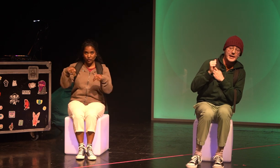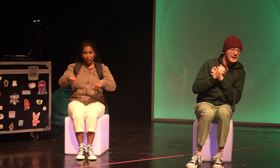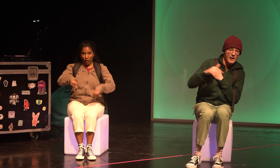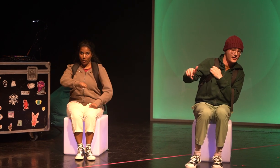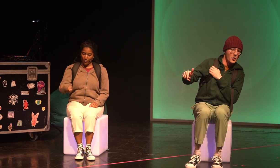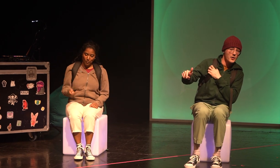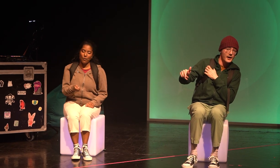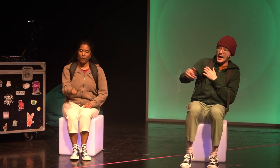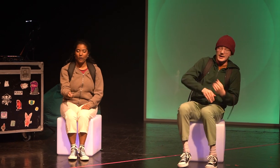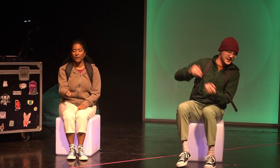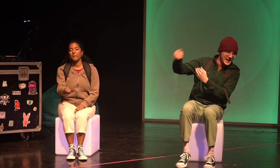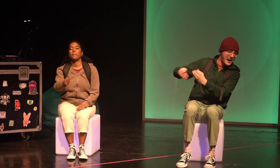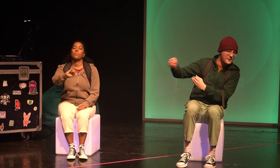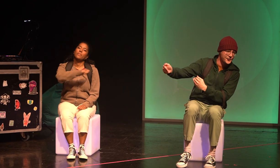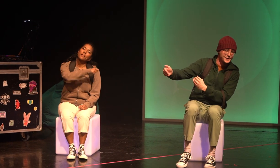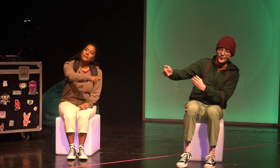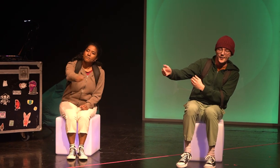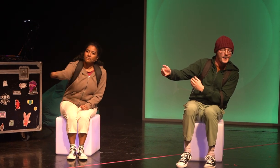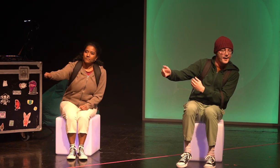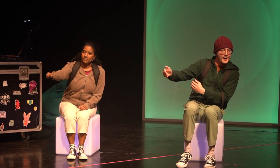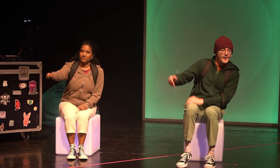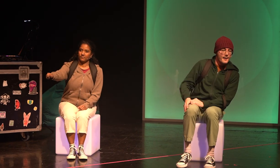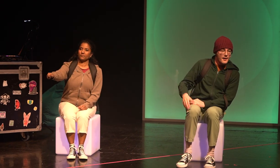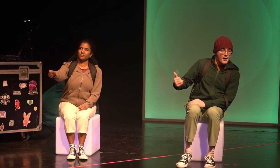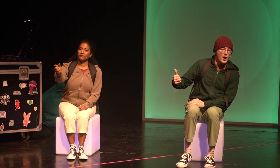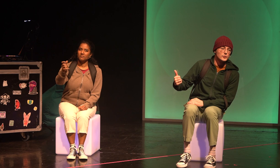out for the walk and as I step out my front door,